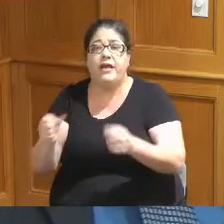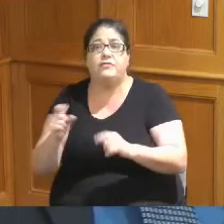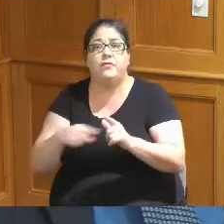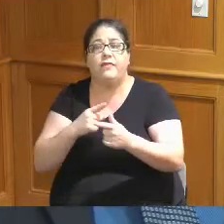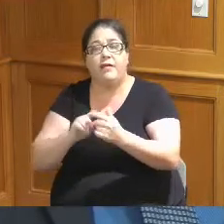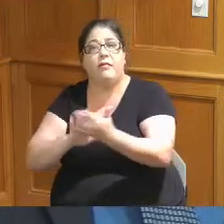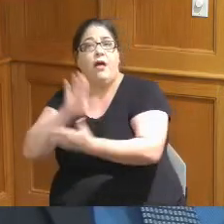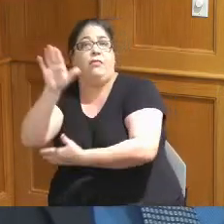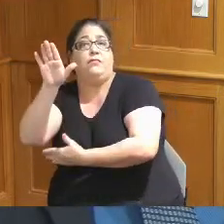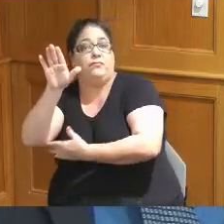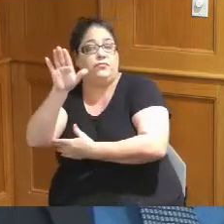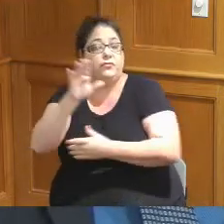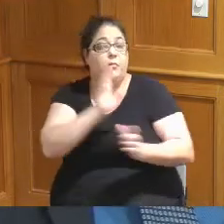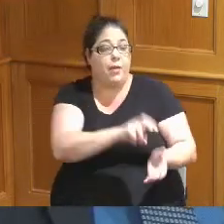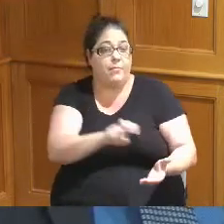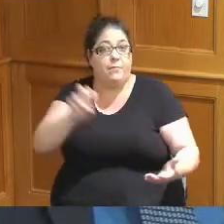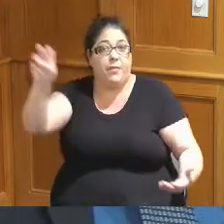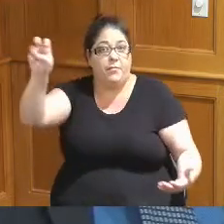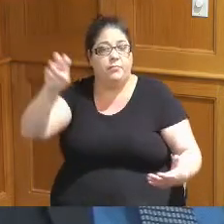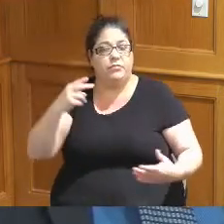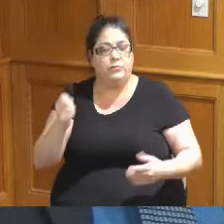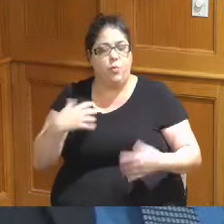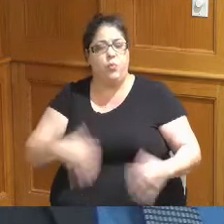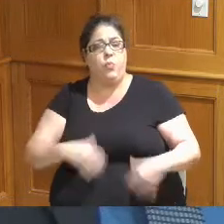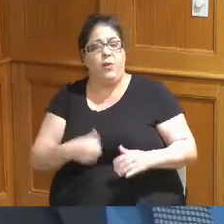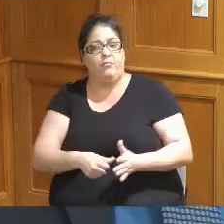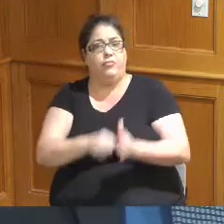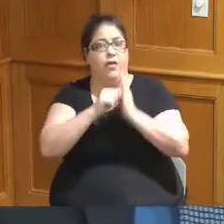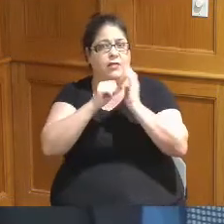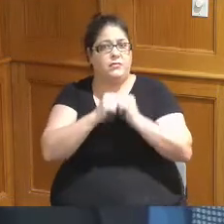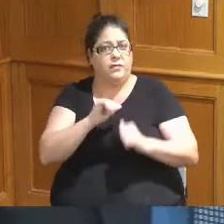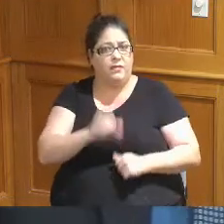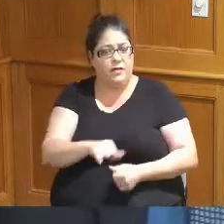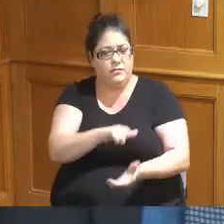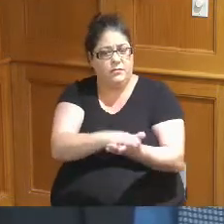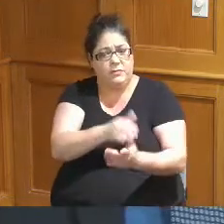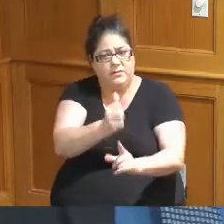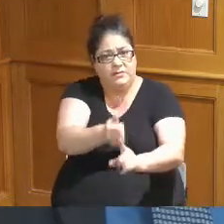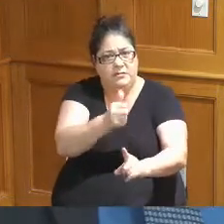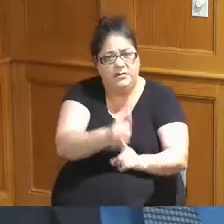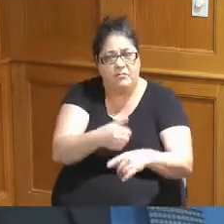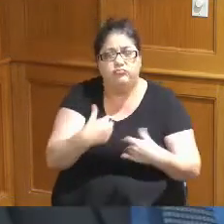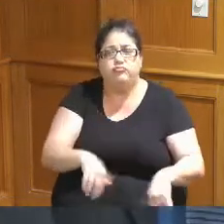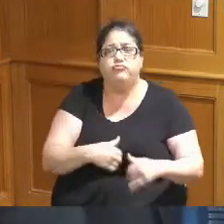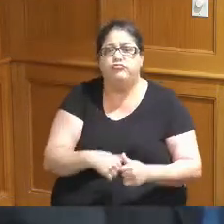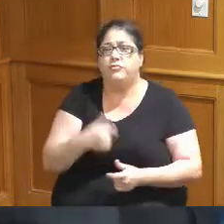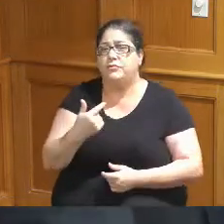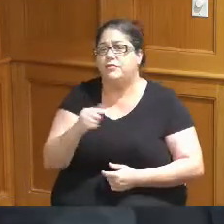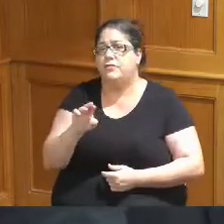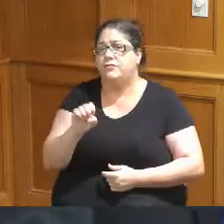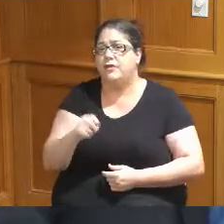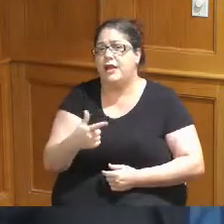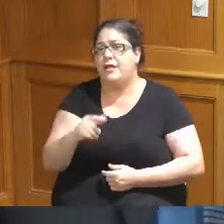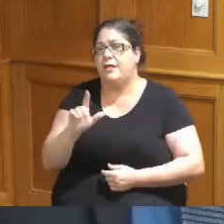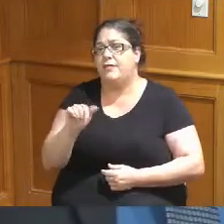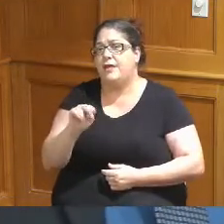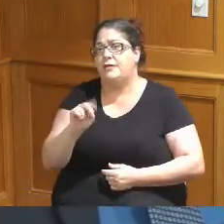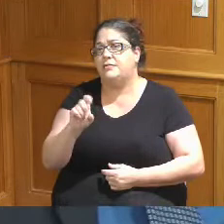college he was highly impressed with the school itself Greg landsman our Congressman organized the